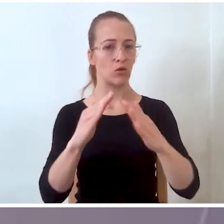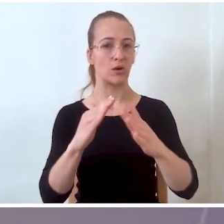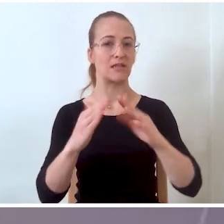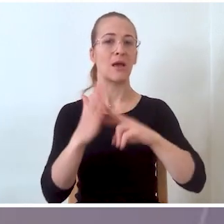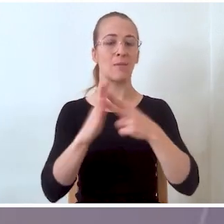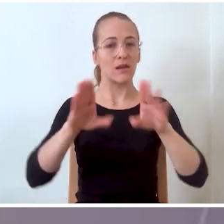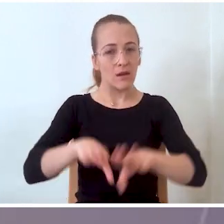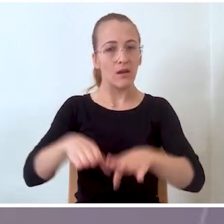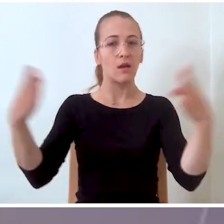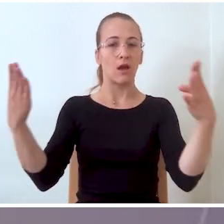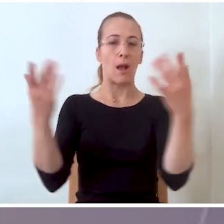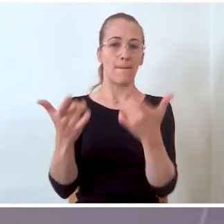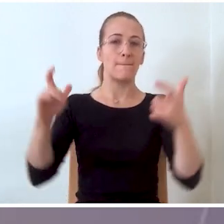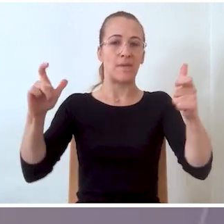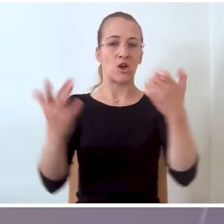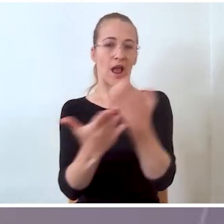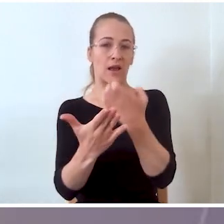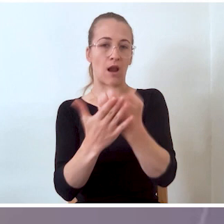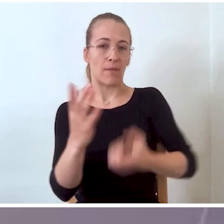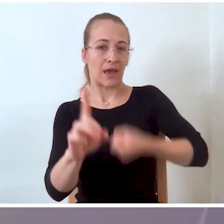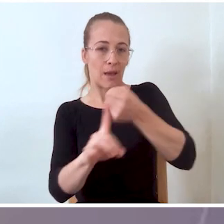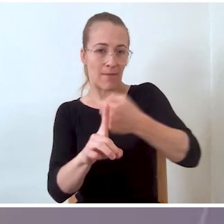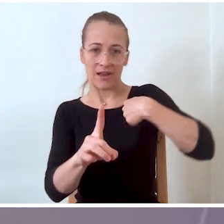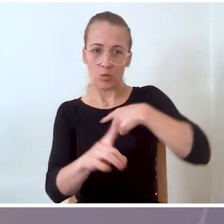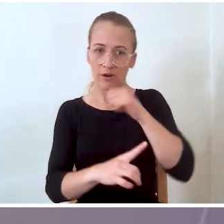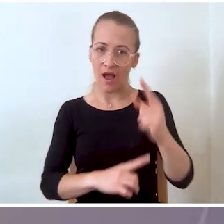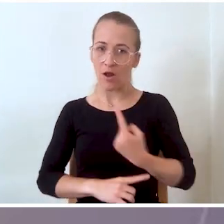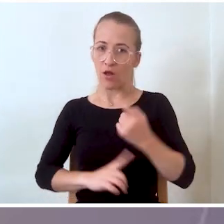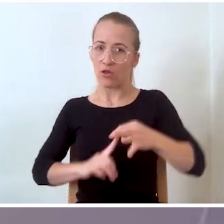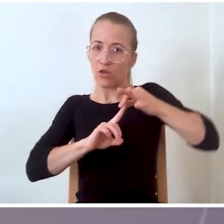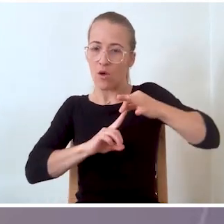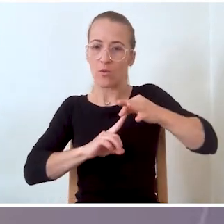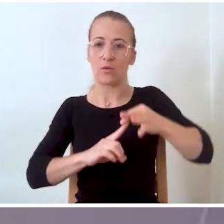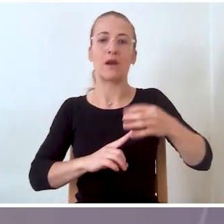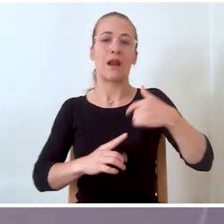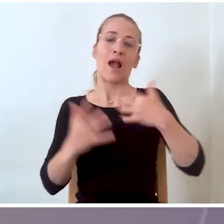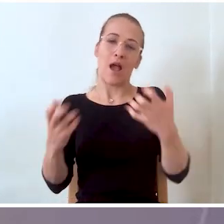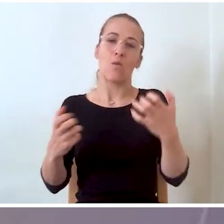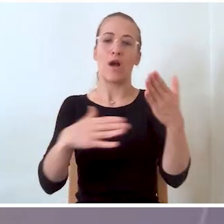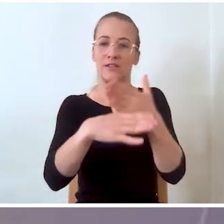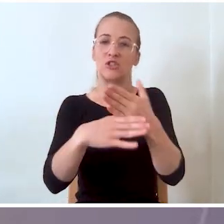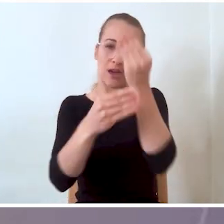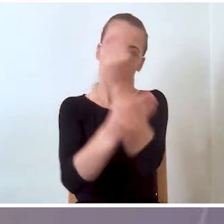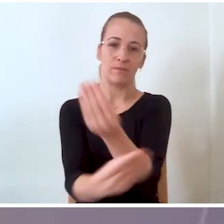to a greater economic impact. And we're not alone, and that's what I like to share with as many people as will listen.